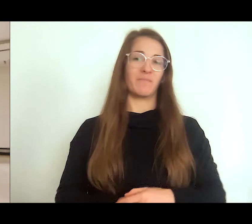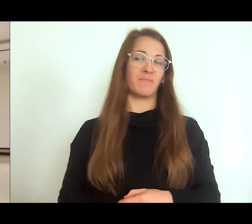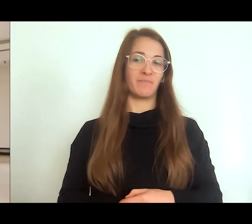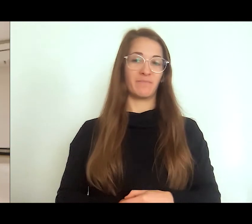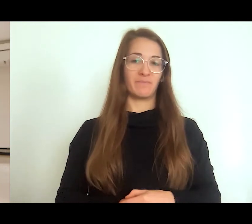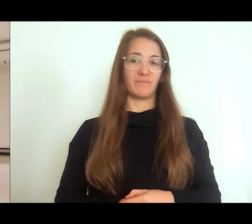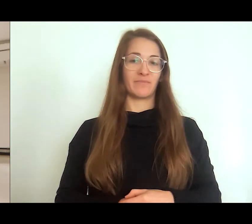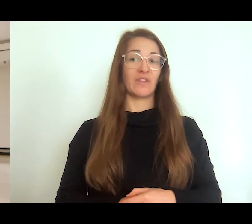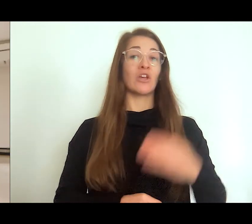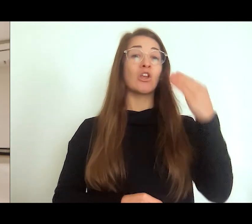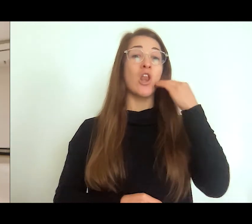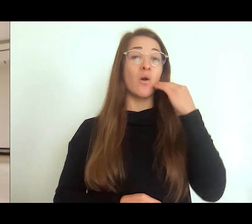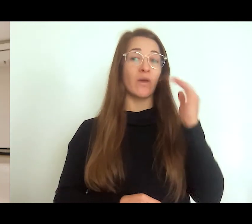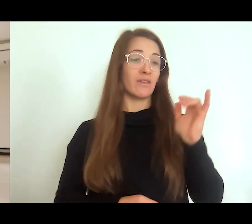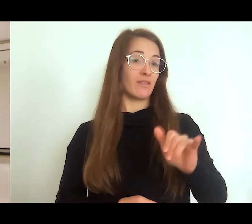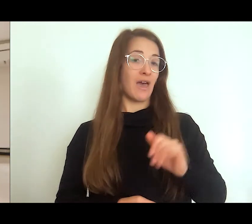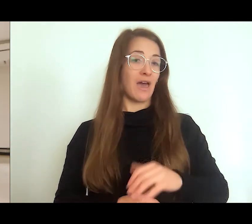THINGS ABOUT MY JOB, KNOWING